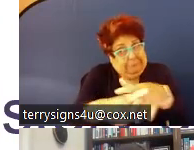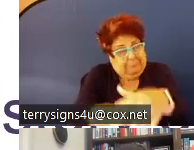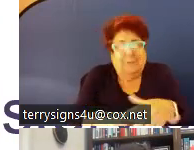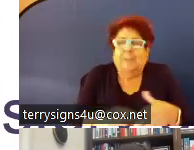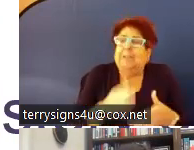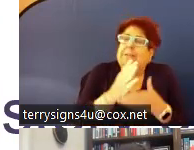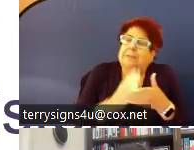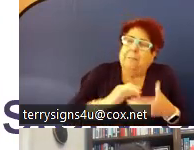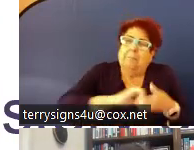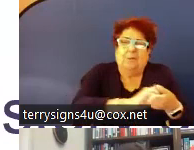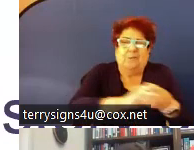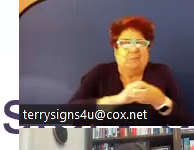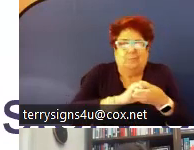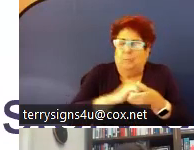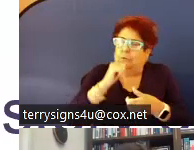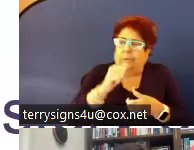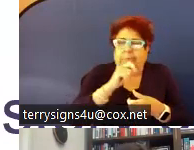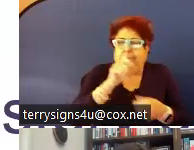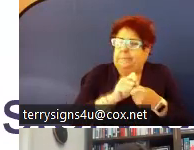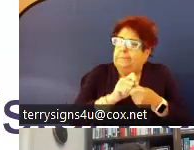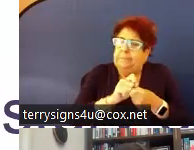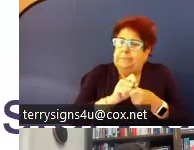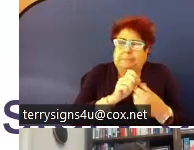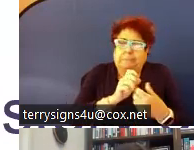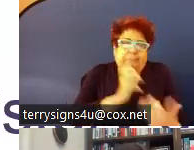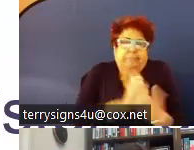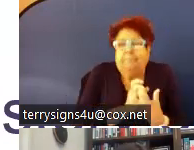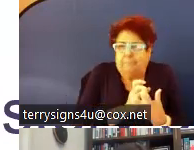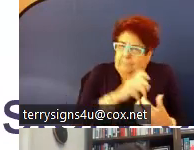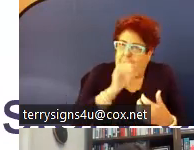the coalition process or some of the tools we were trying to use.